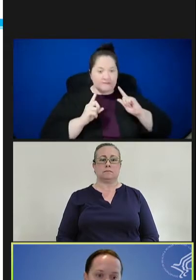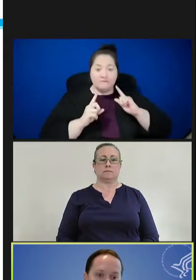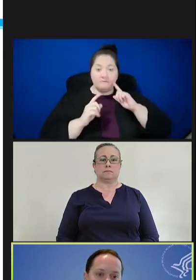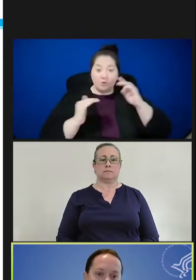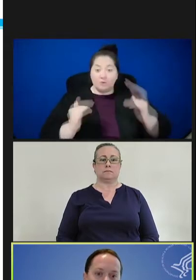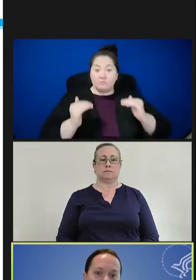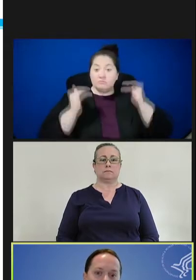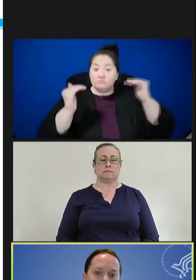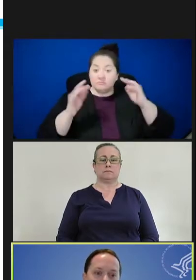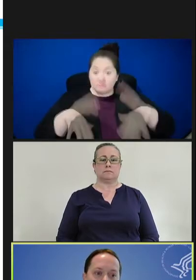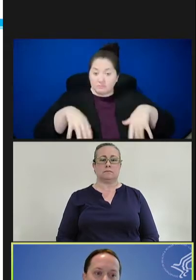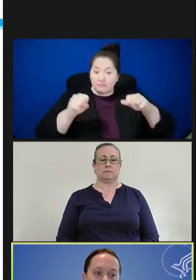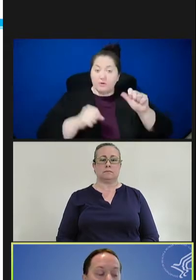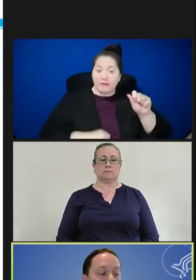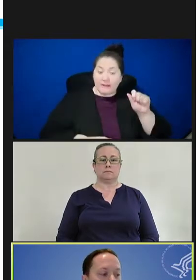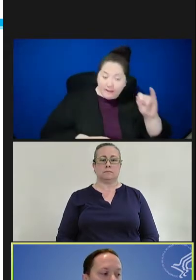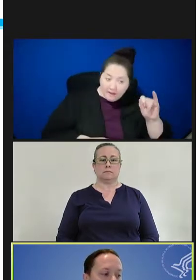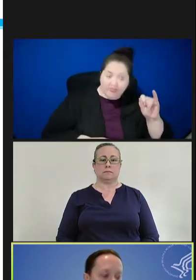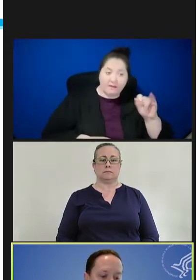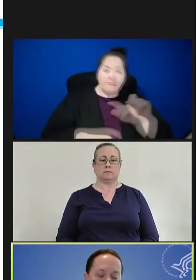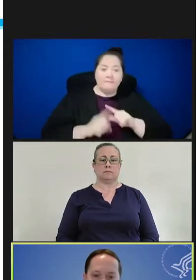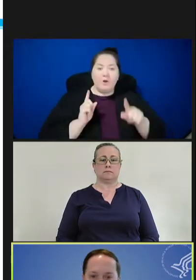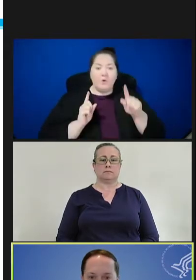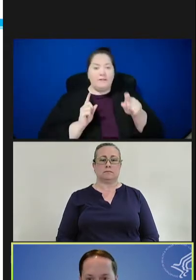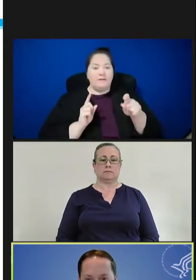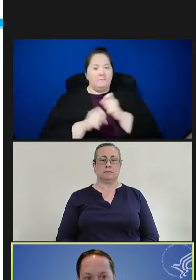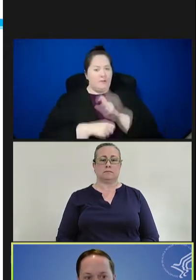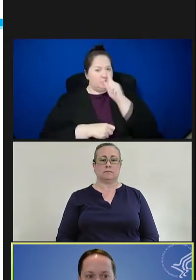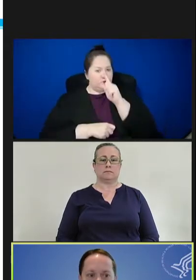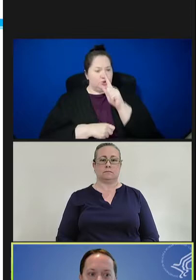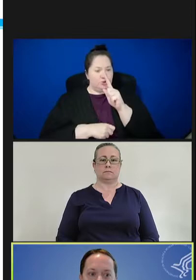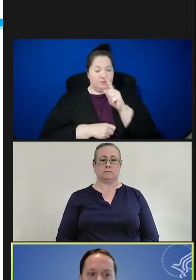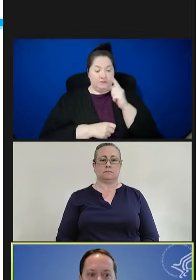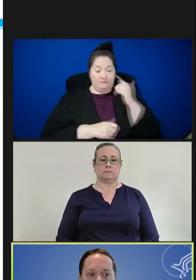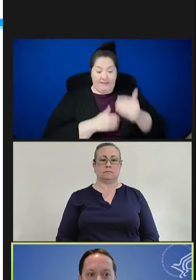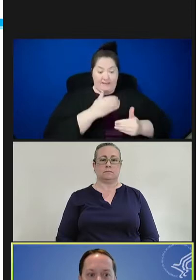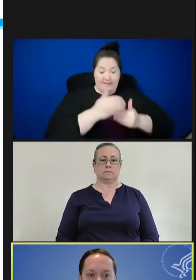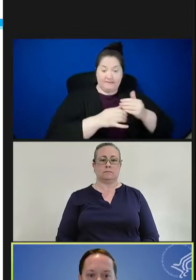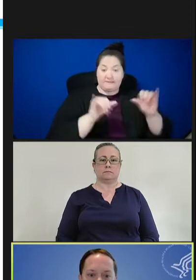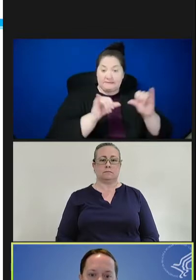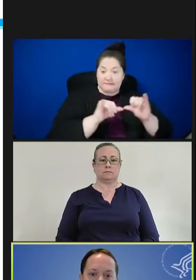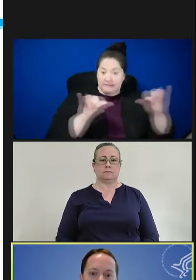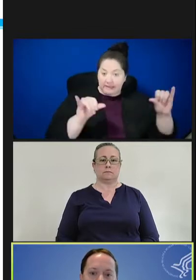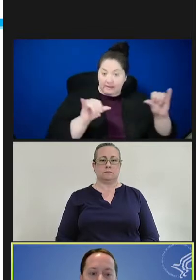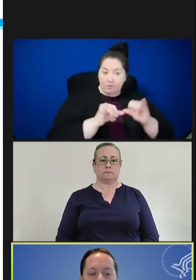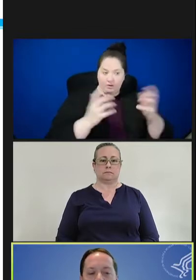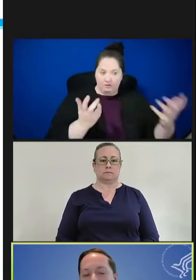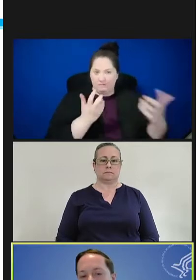of AI, but we need to ensure that we're matching the pace and scale of AI developments. A lot of